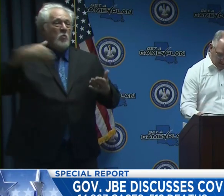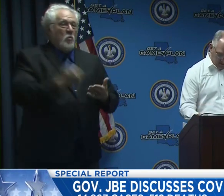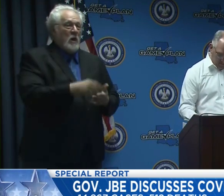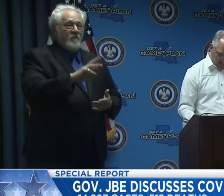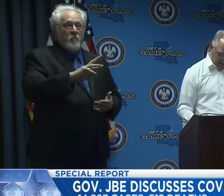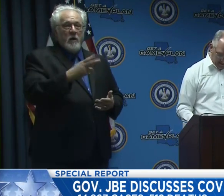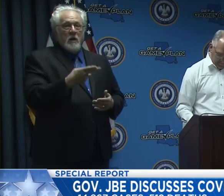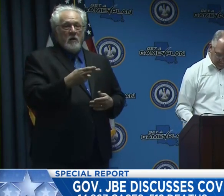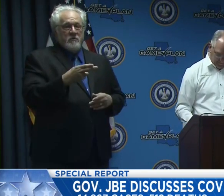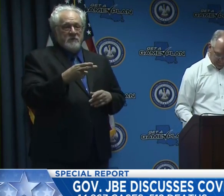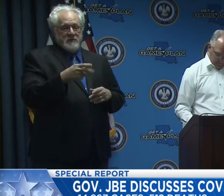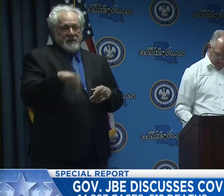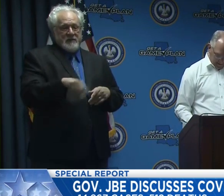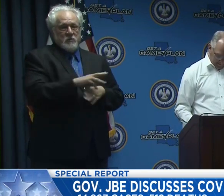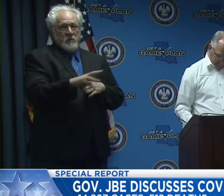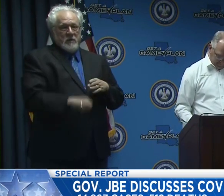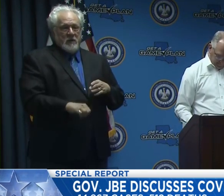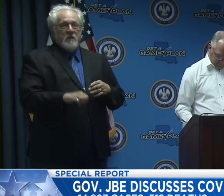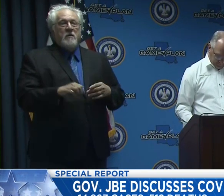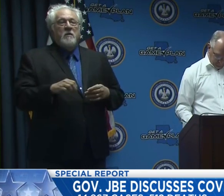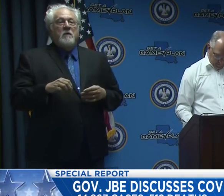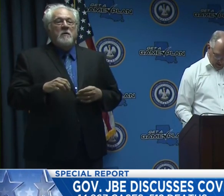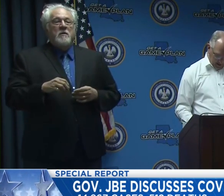TO THANK HIM FOR THE 200 VENTILATORS SENT FROM THE